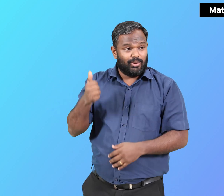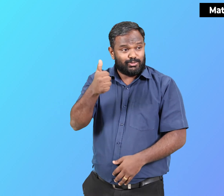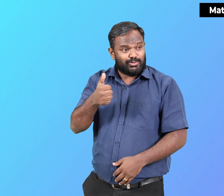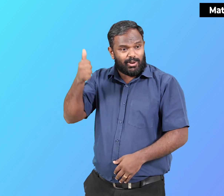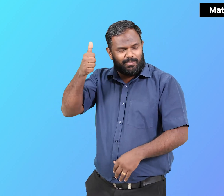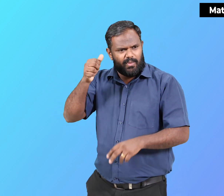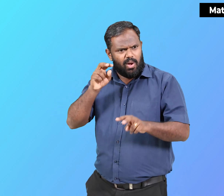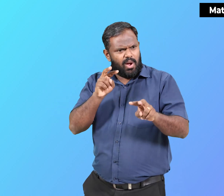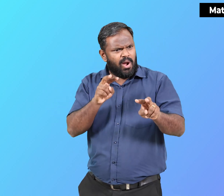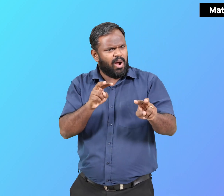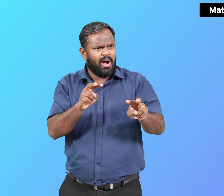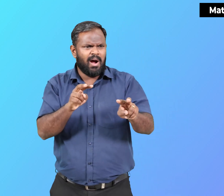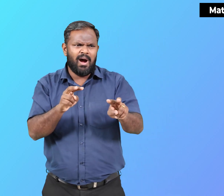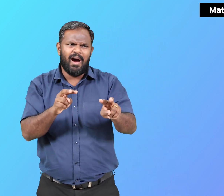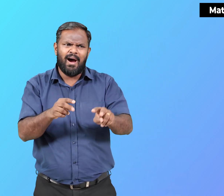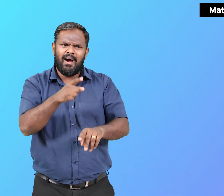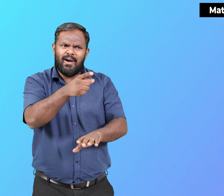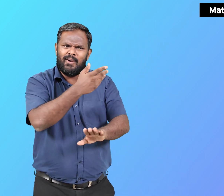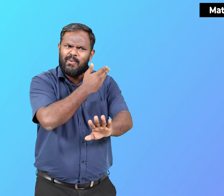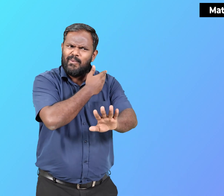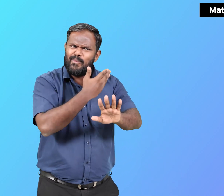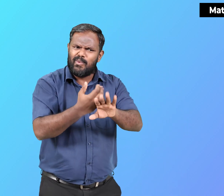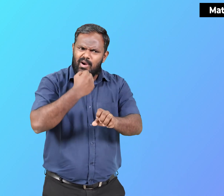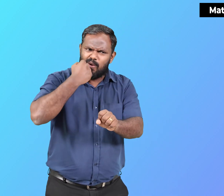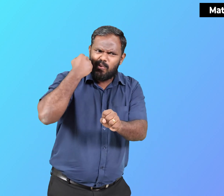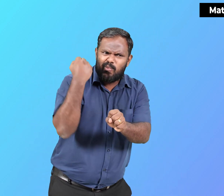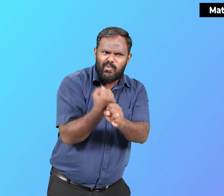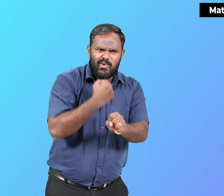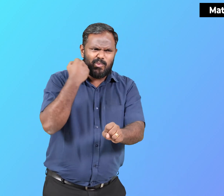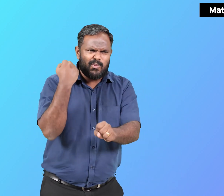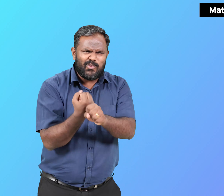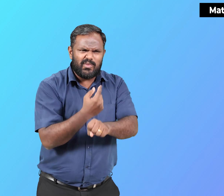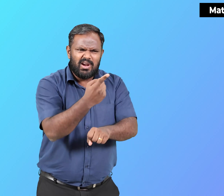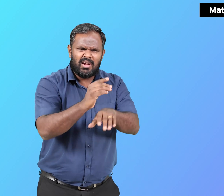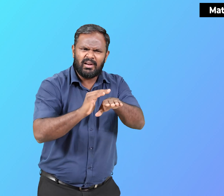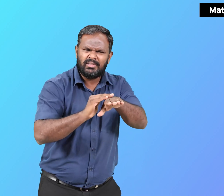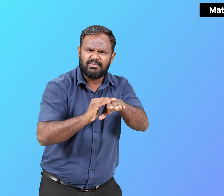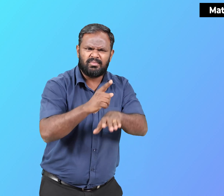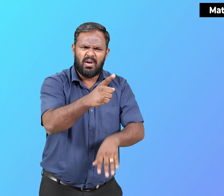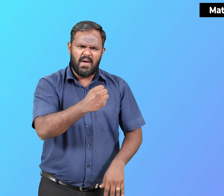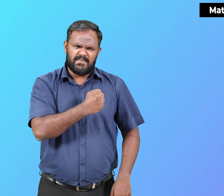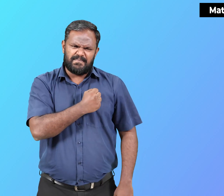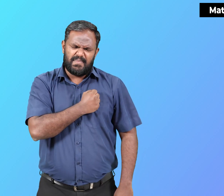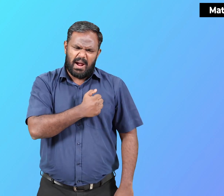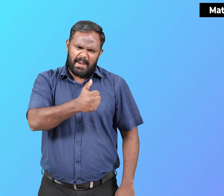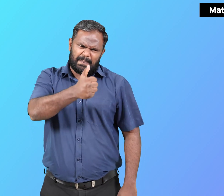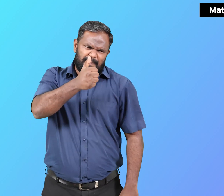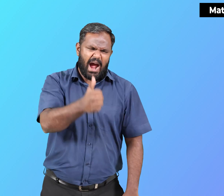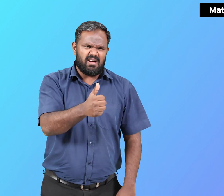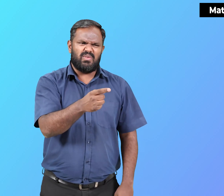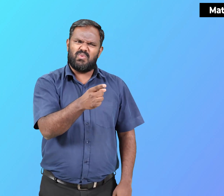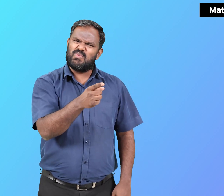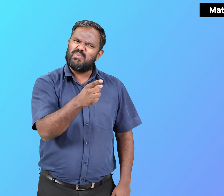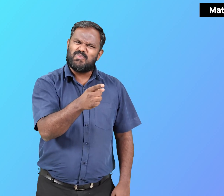“The master answered, ‘You did right. You are a good servant who can be trusted.